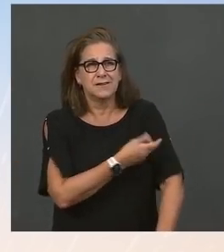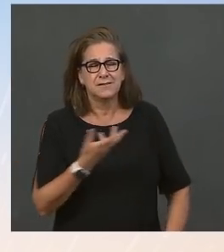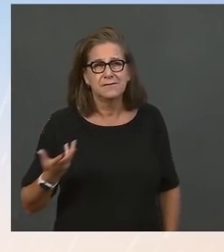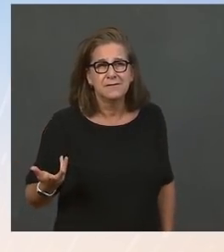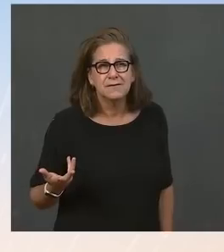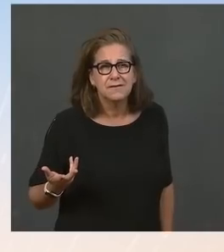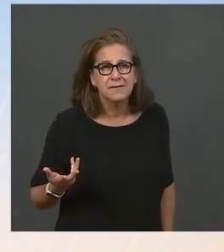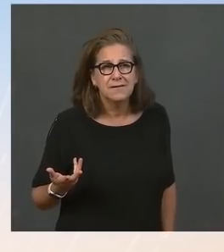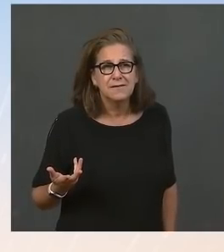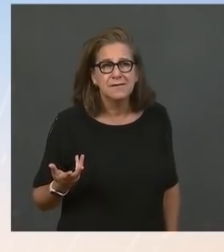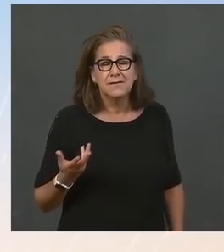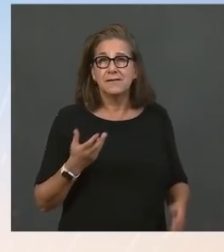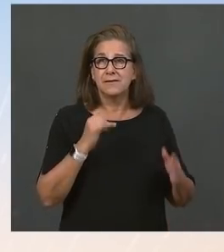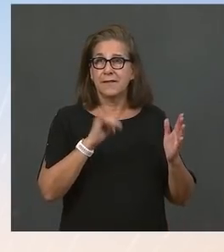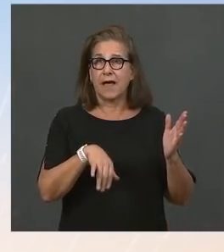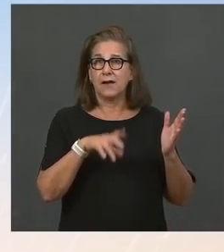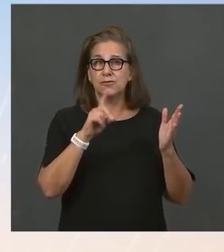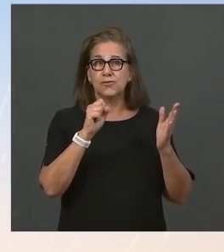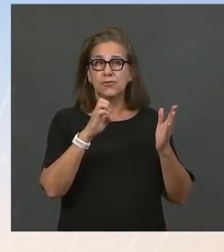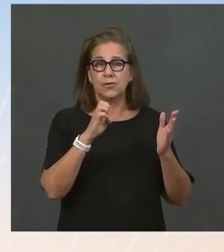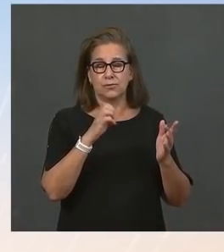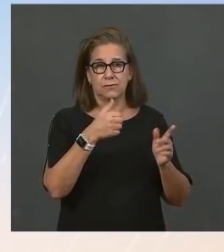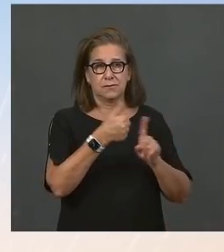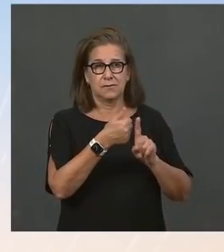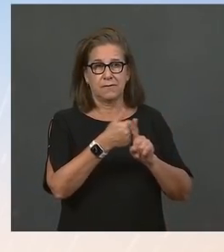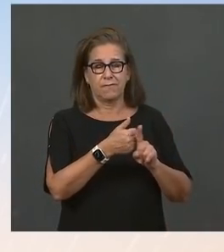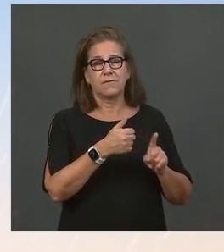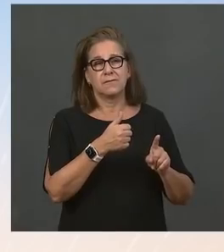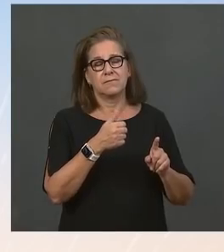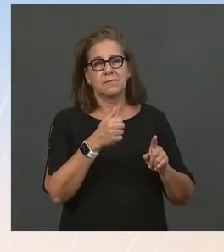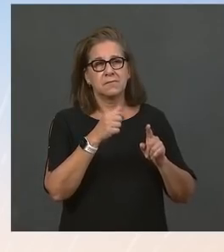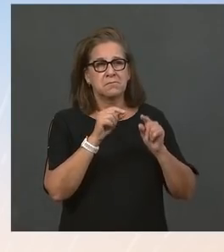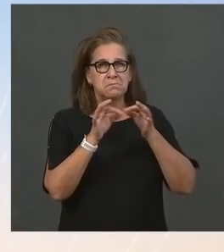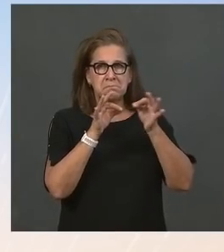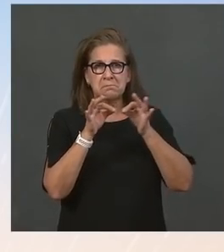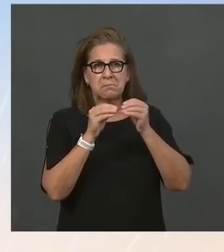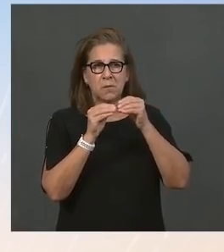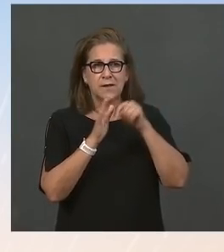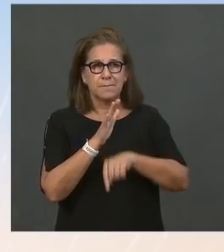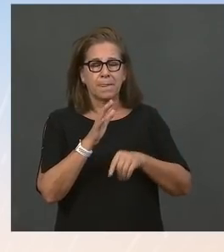But what we're really focusing on is working with pediatricians. We know that the pediatricians are one